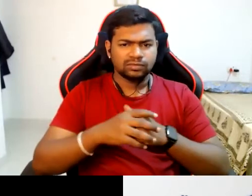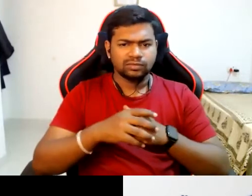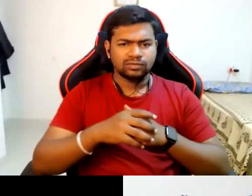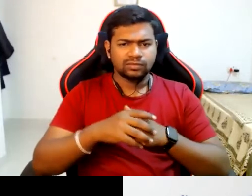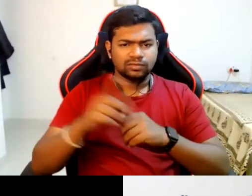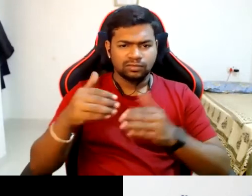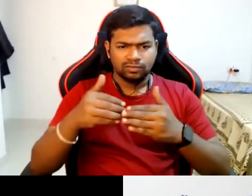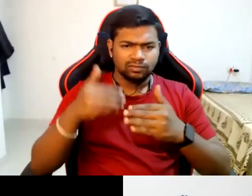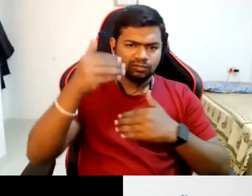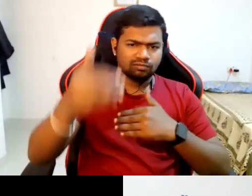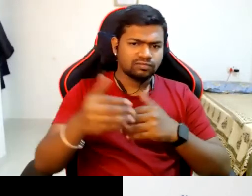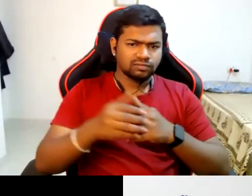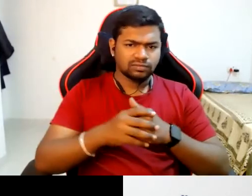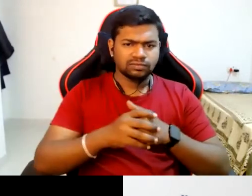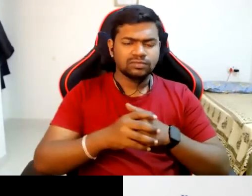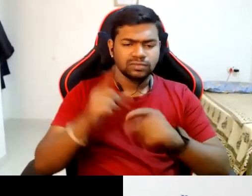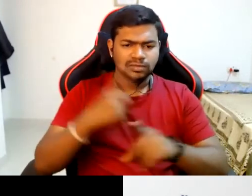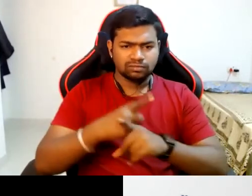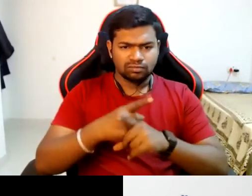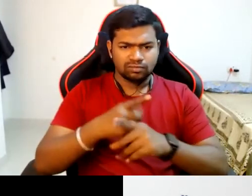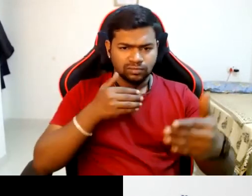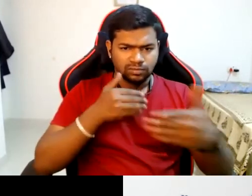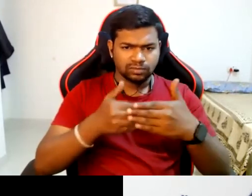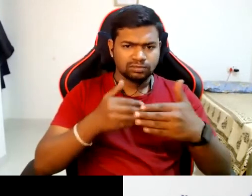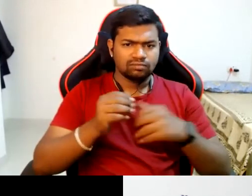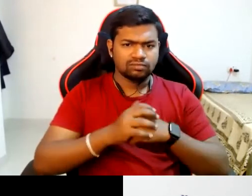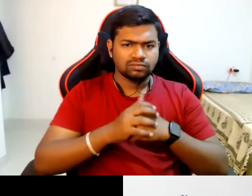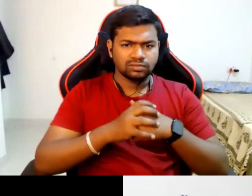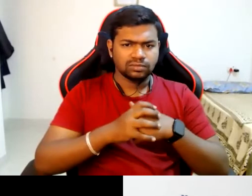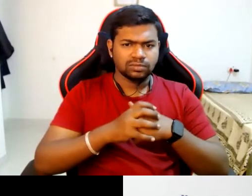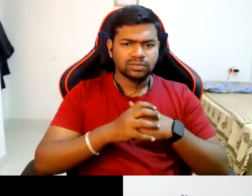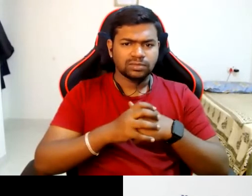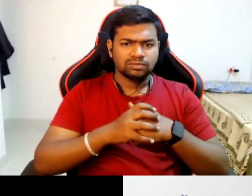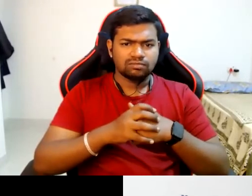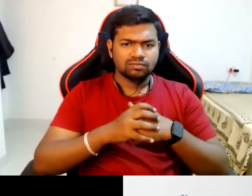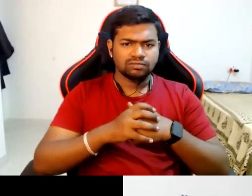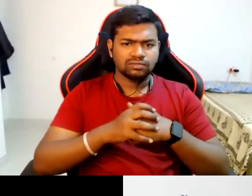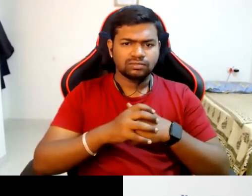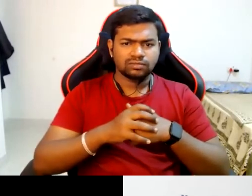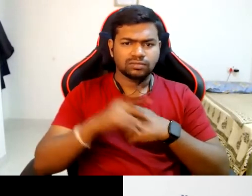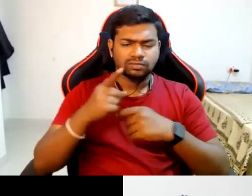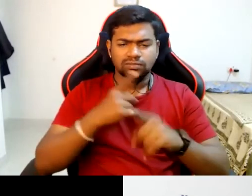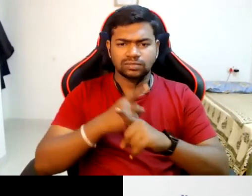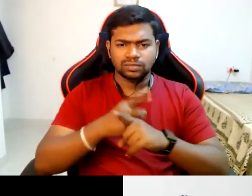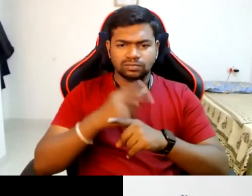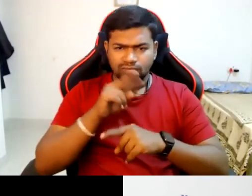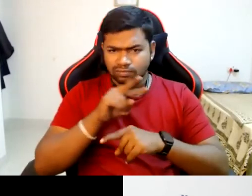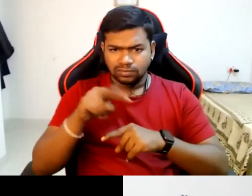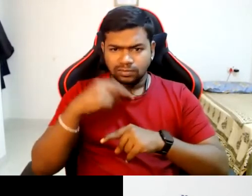close to the teacher and i knew my teachers. And lip reading of known people is easy.